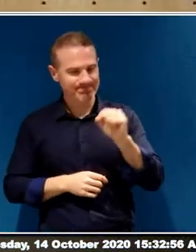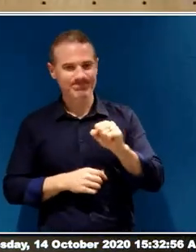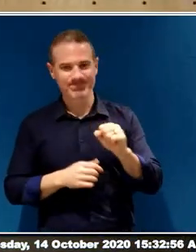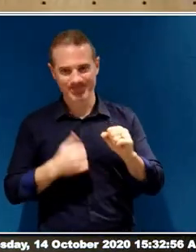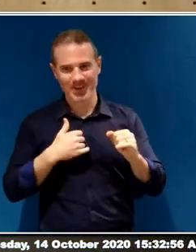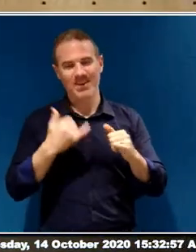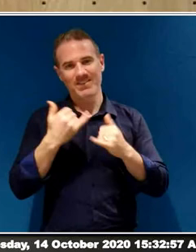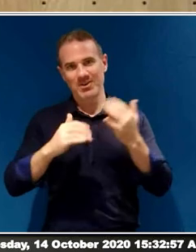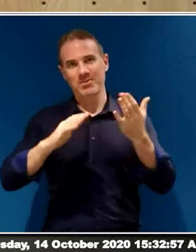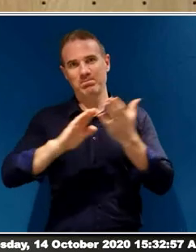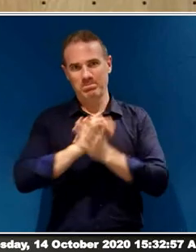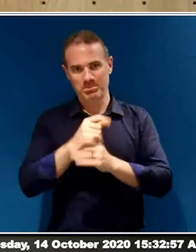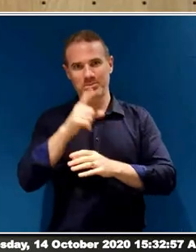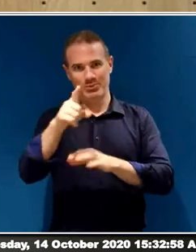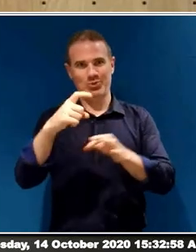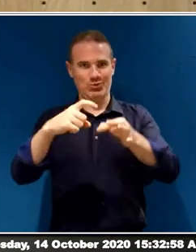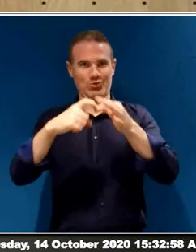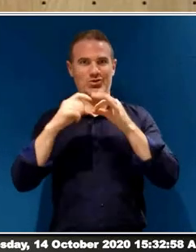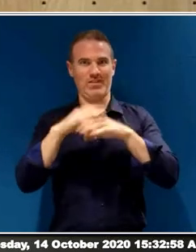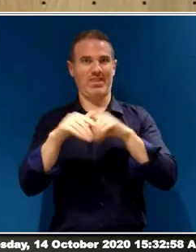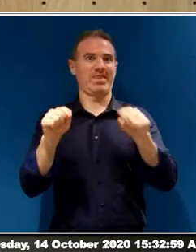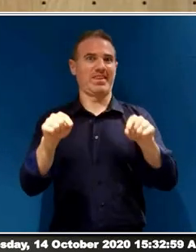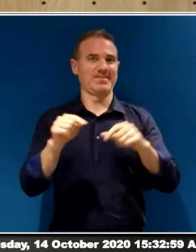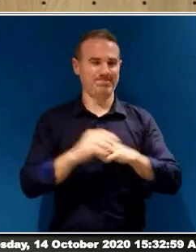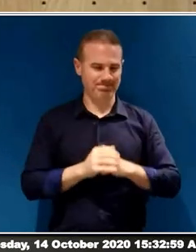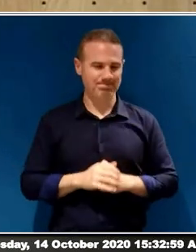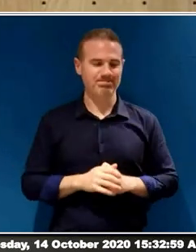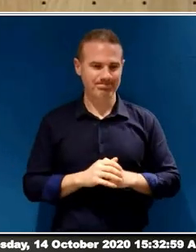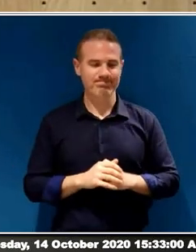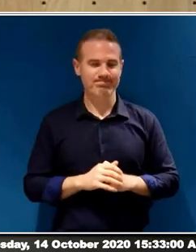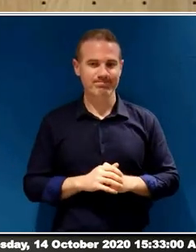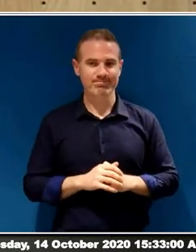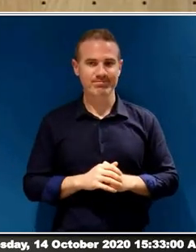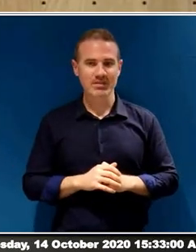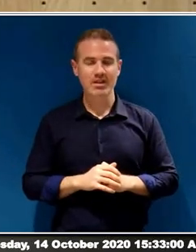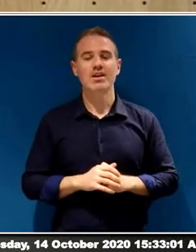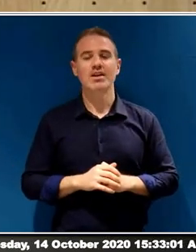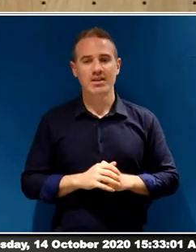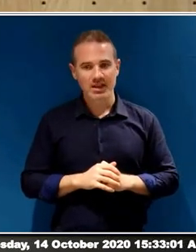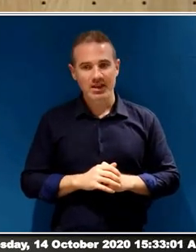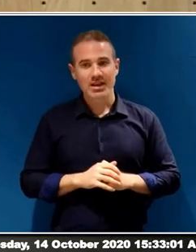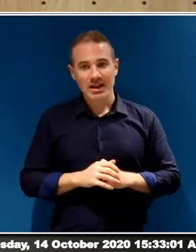Definitely there are reasons why schools might cease using positive behaviour